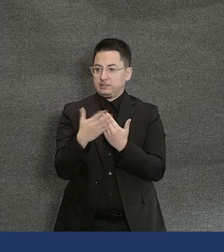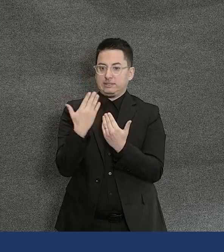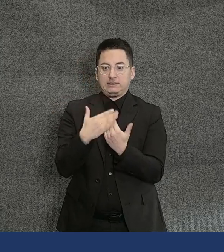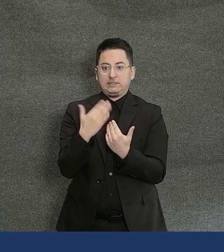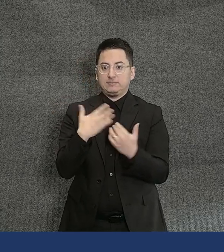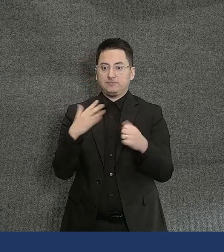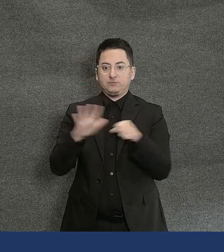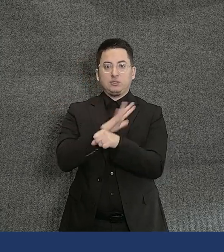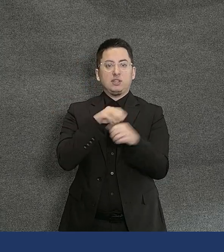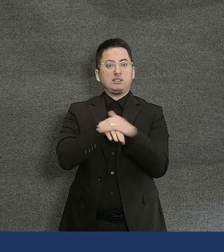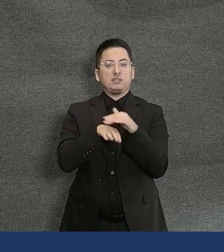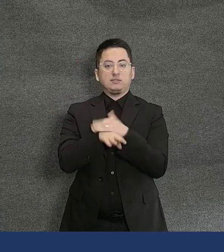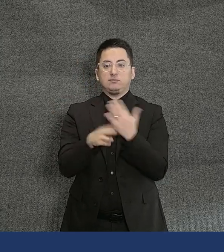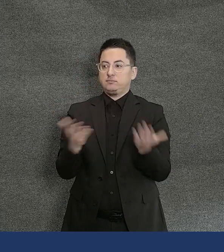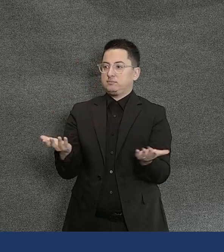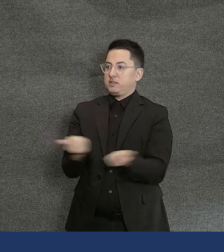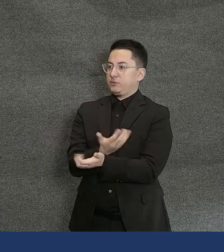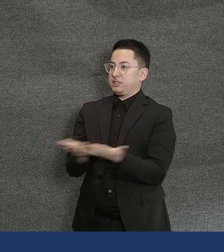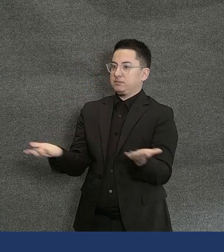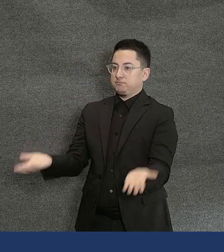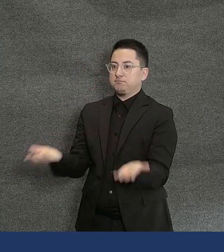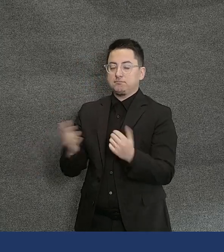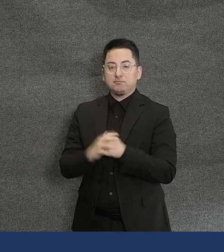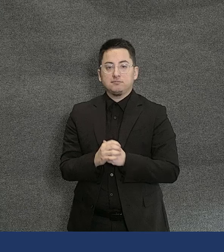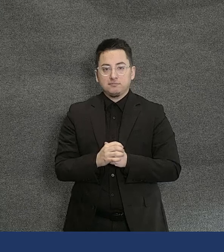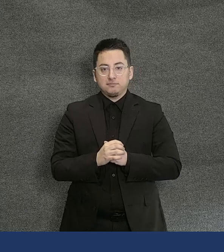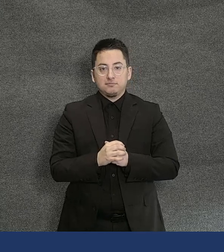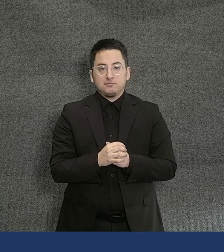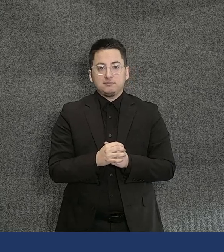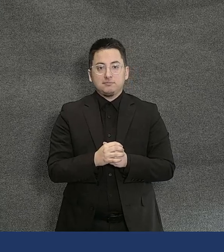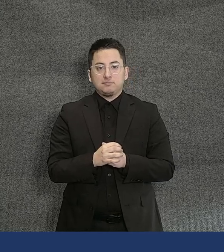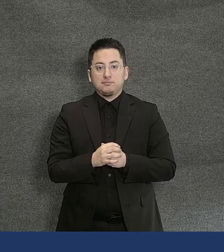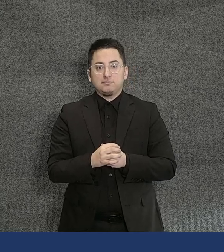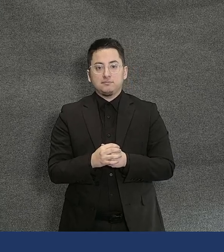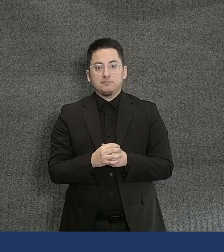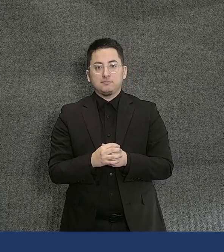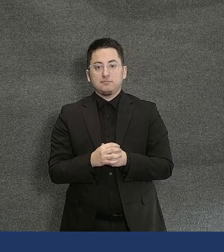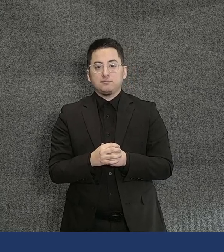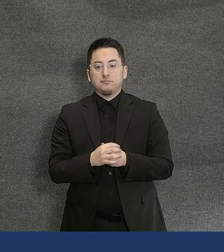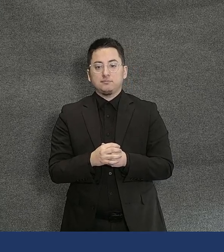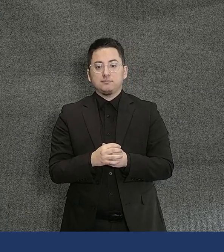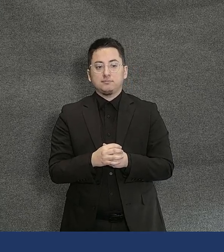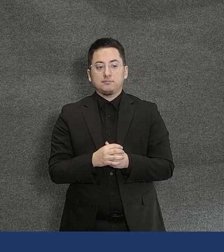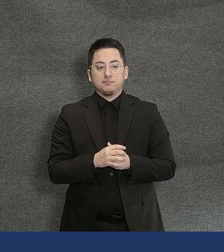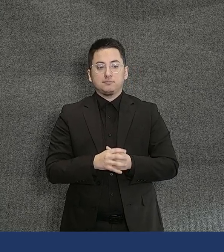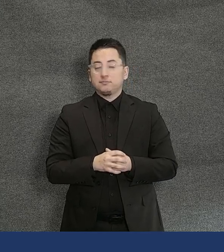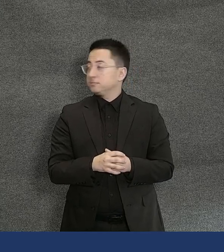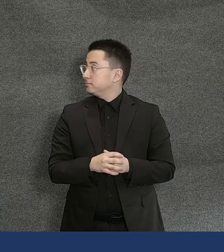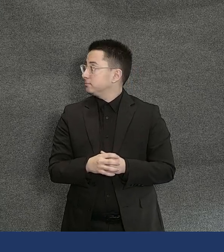to all the information that is being said and up on video here today. All right.